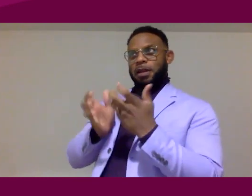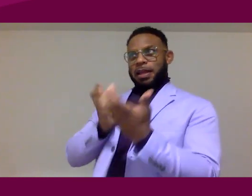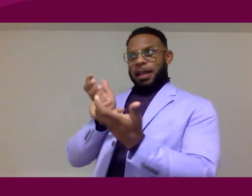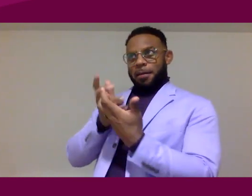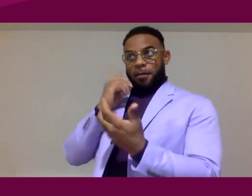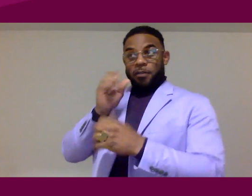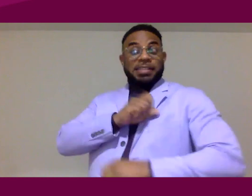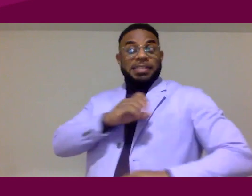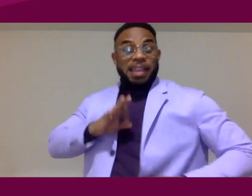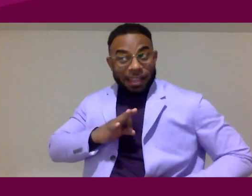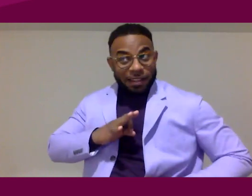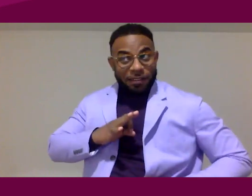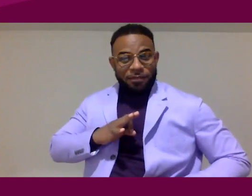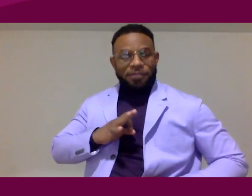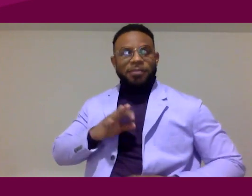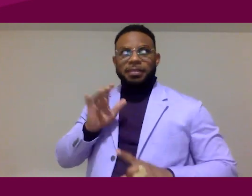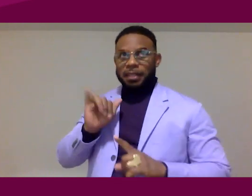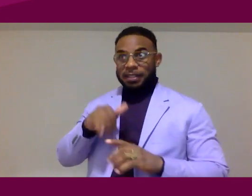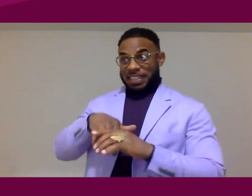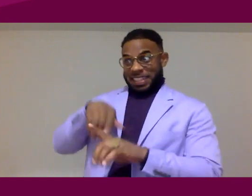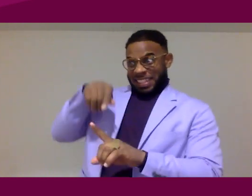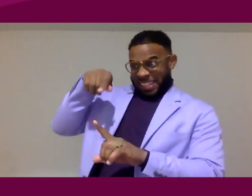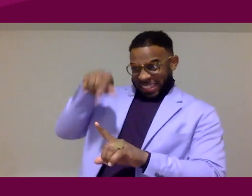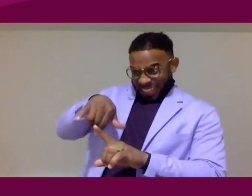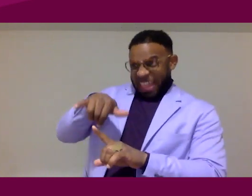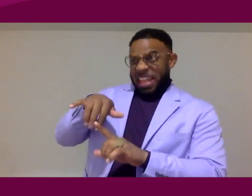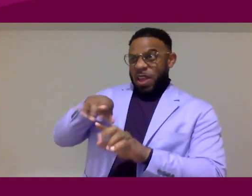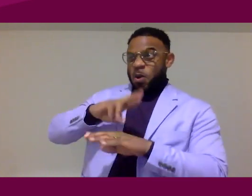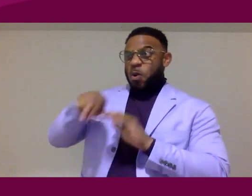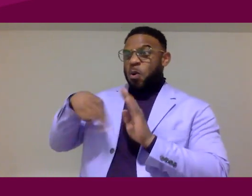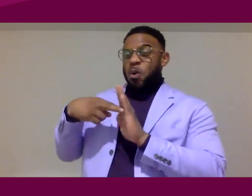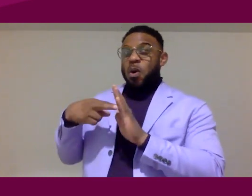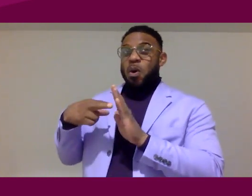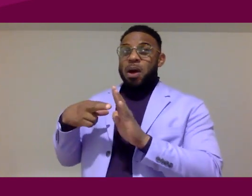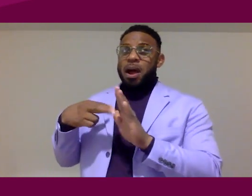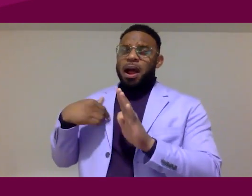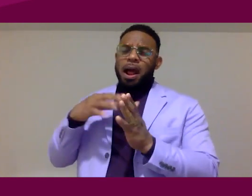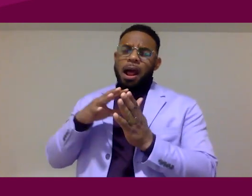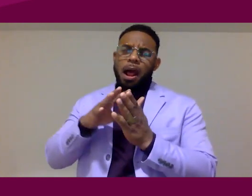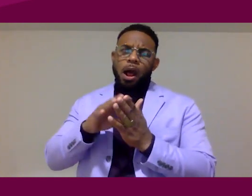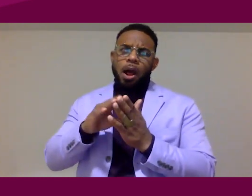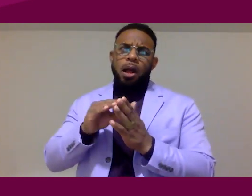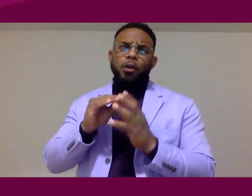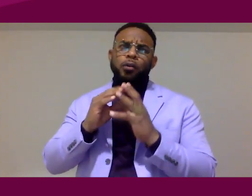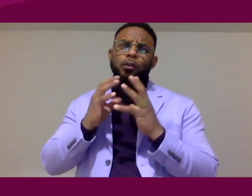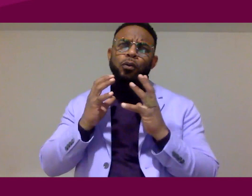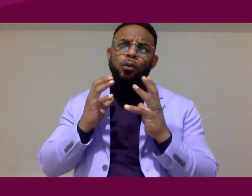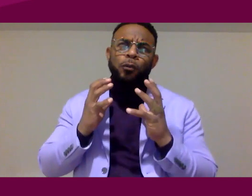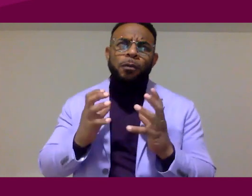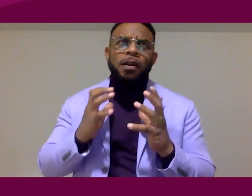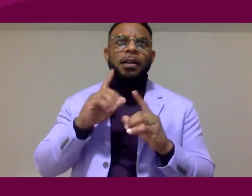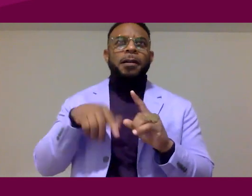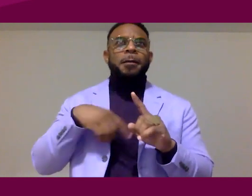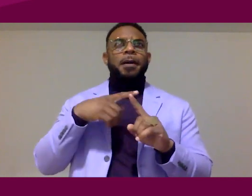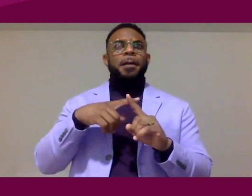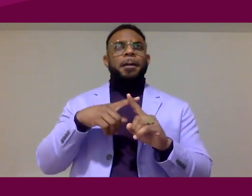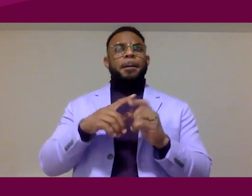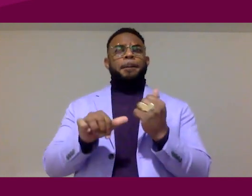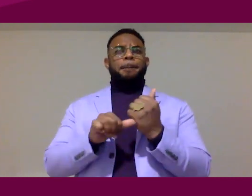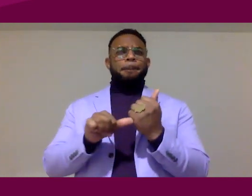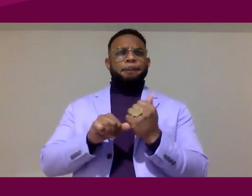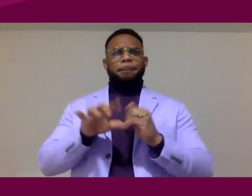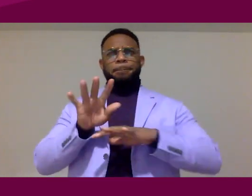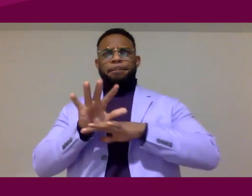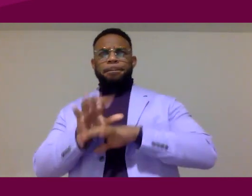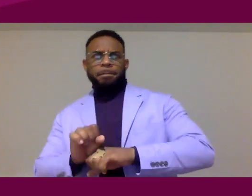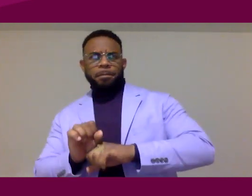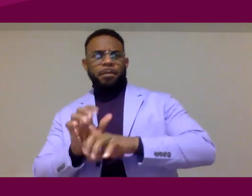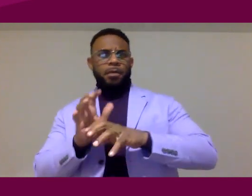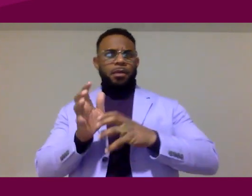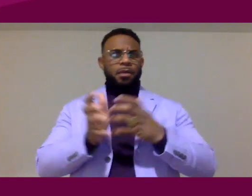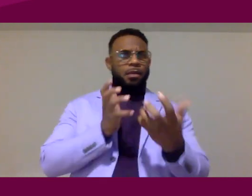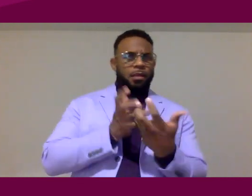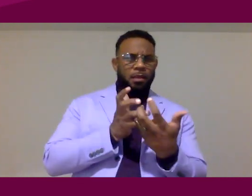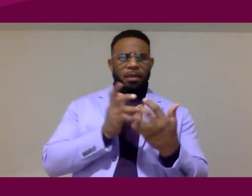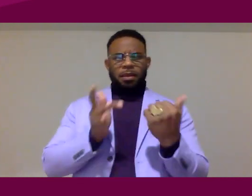And it was in that role that I learned so much about assistive and adaptive technologies.